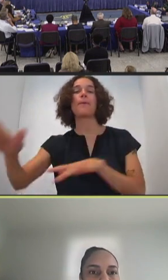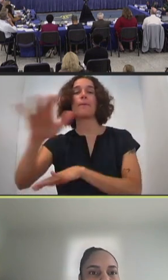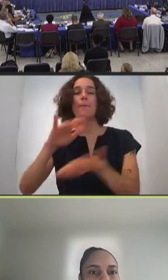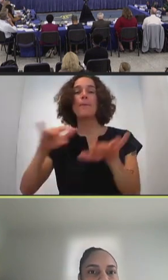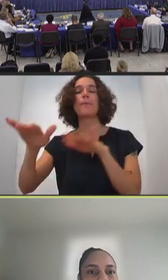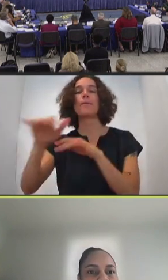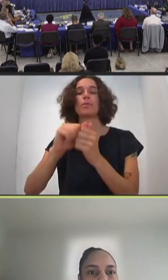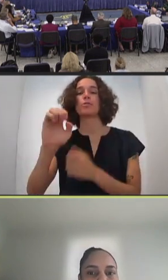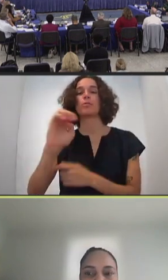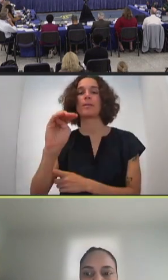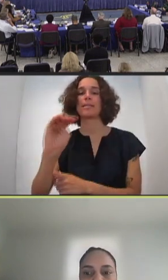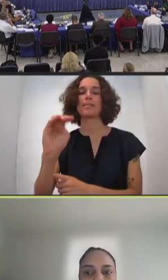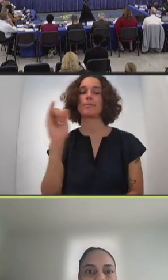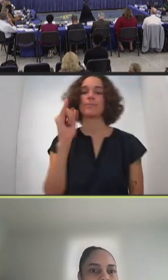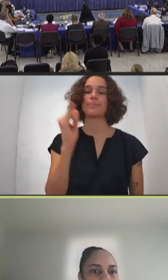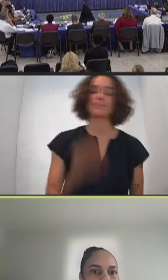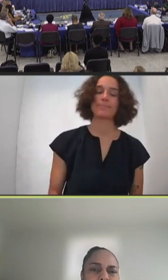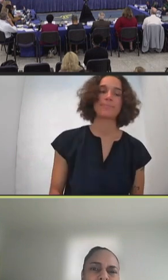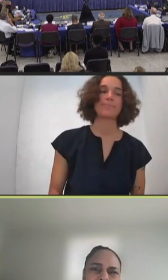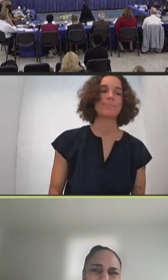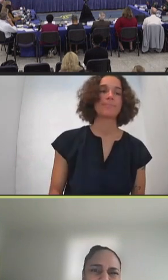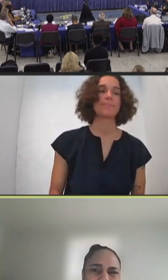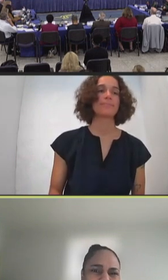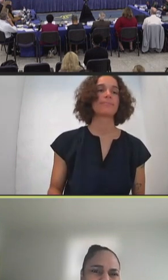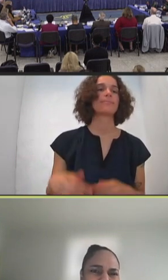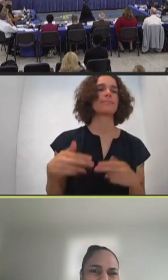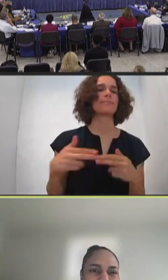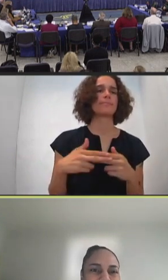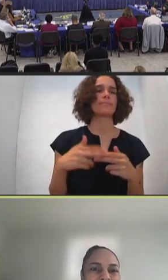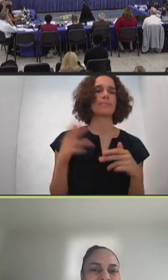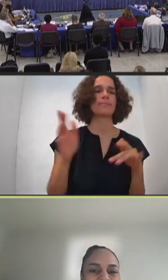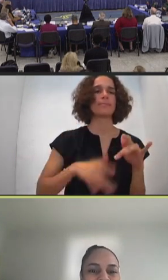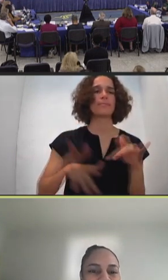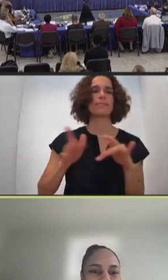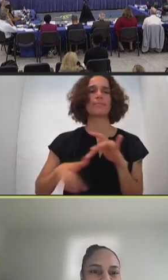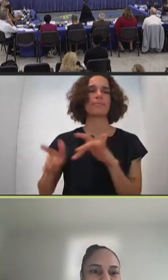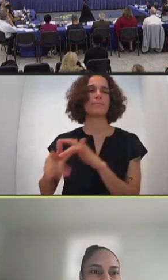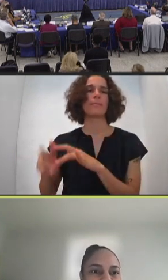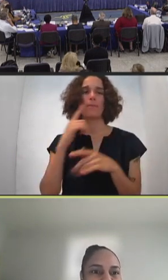And we could actually skip this slide and the next one in the interest of time and go straight